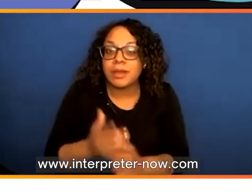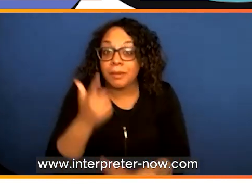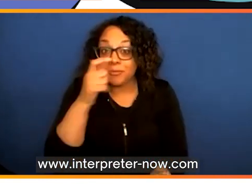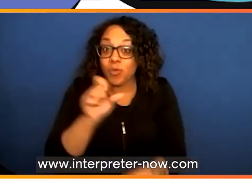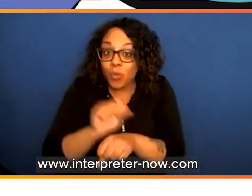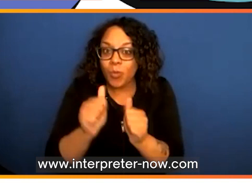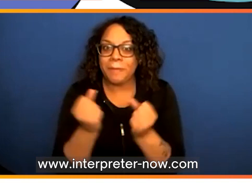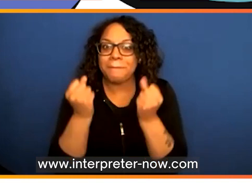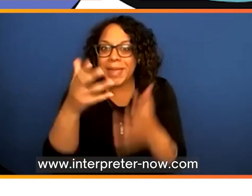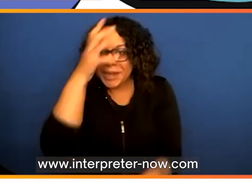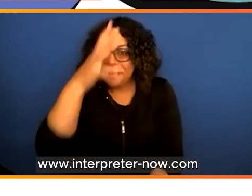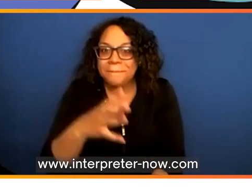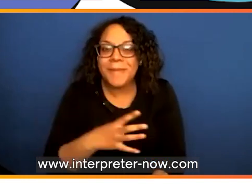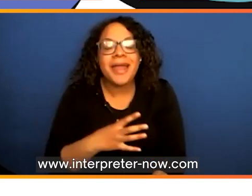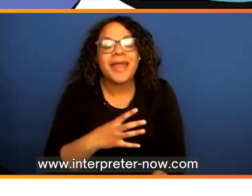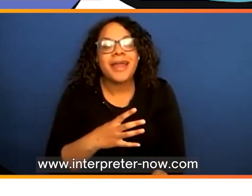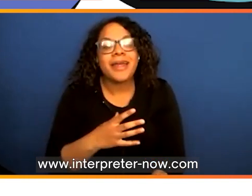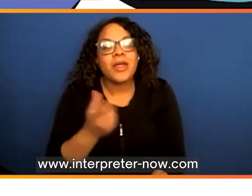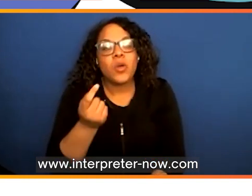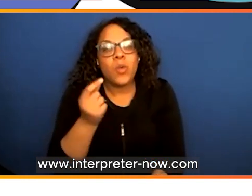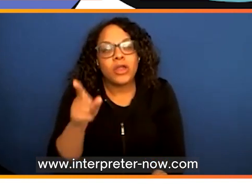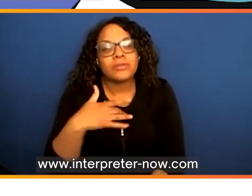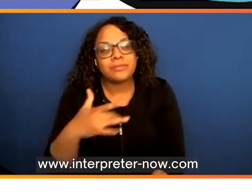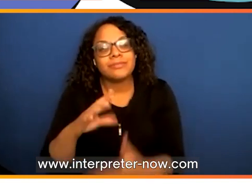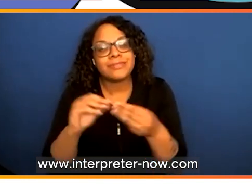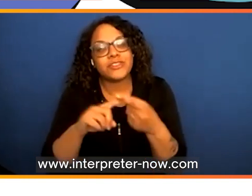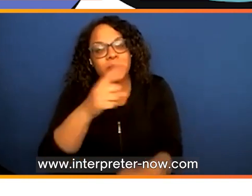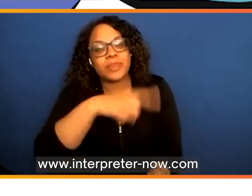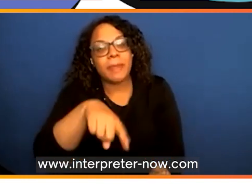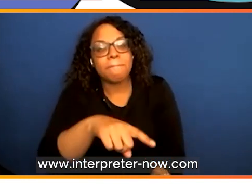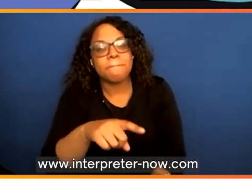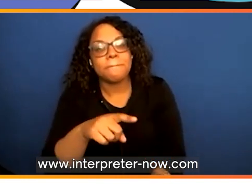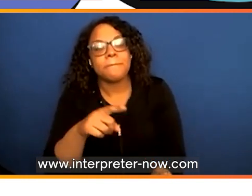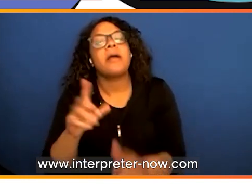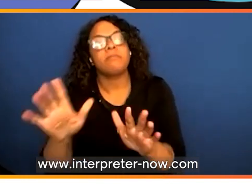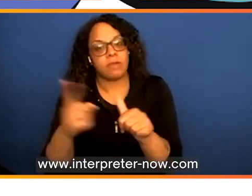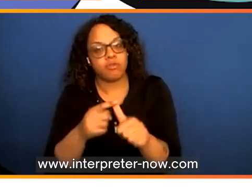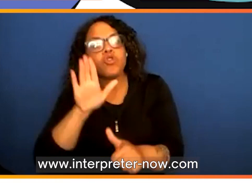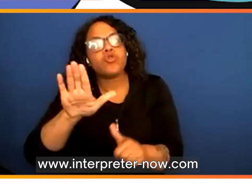Yeah. I would say my biggest challenge to this 10-year journey has been overcoming